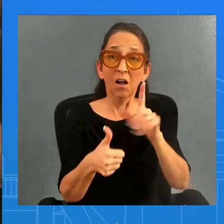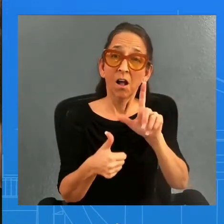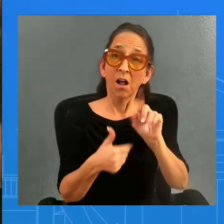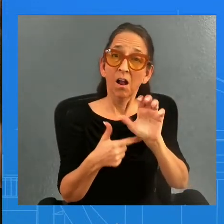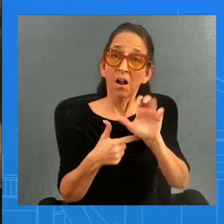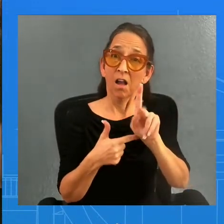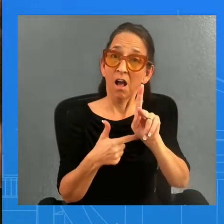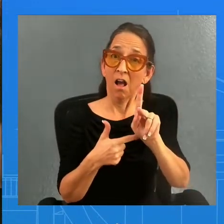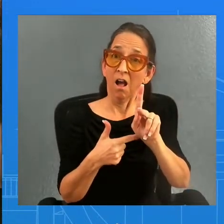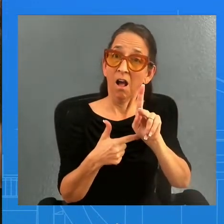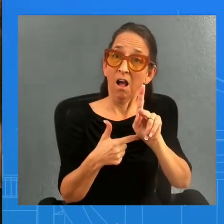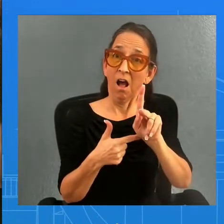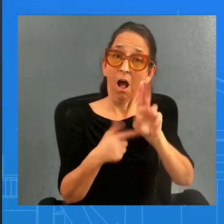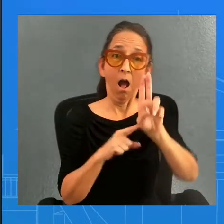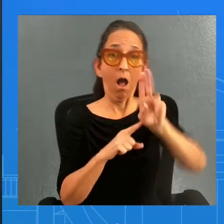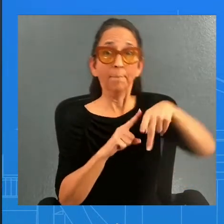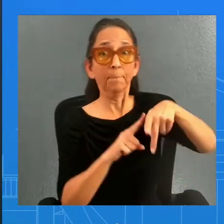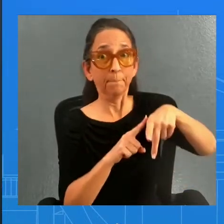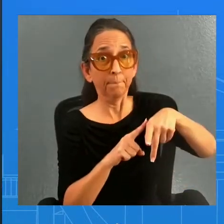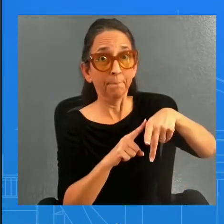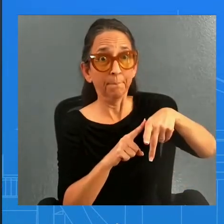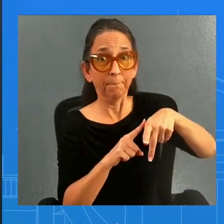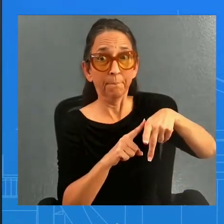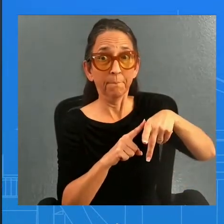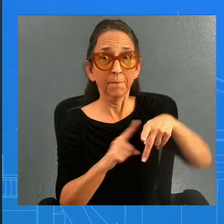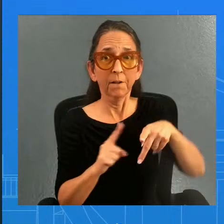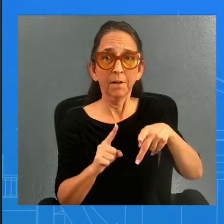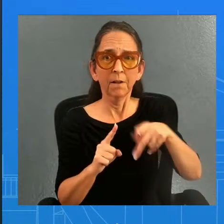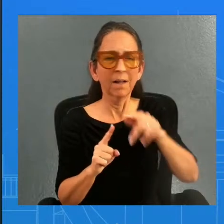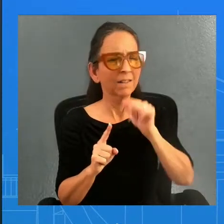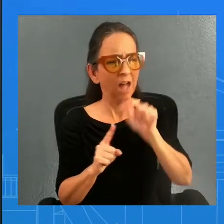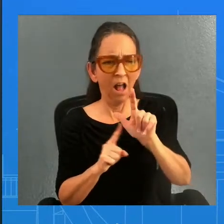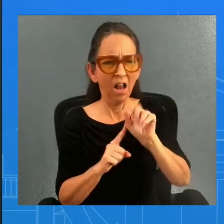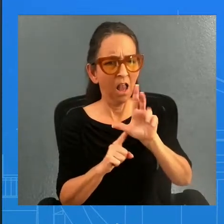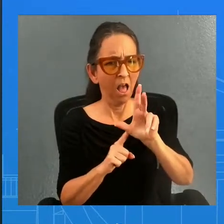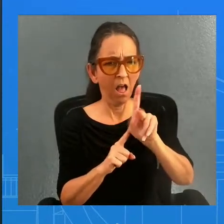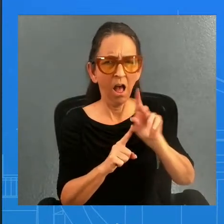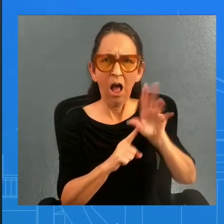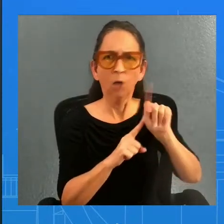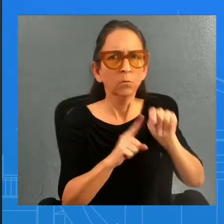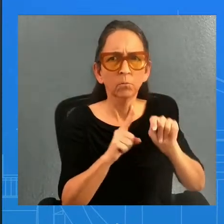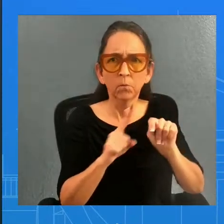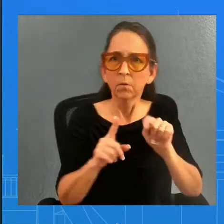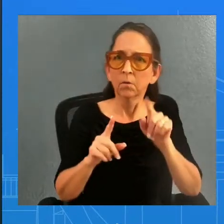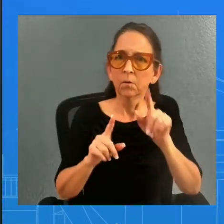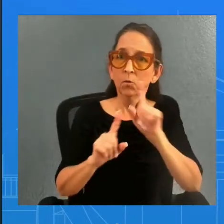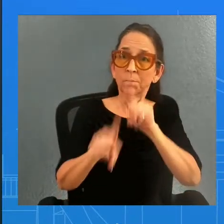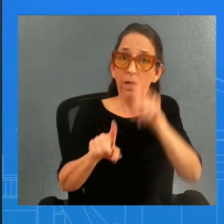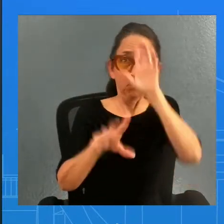Ms. Jean-Pierre: Well, it's not what saying. It's what he said. He said to the au- -- The Press: -- he clarified. But he initially said "lock him up."